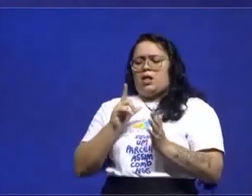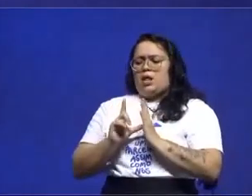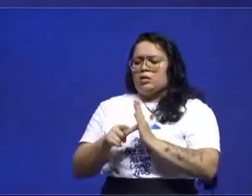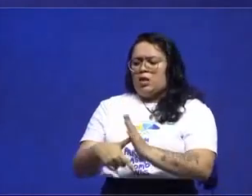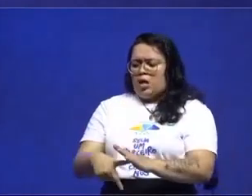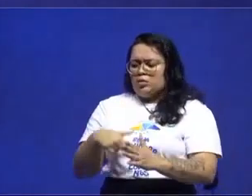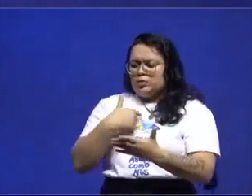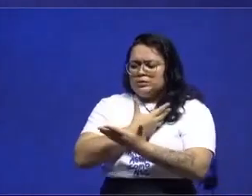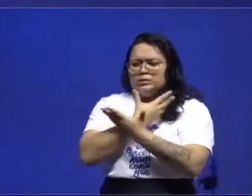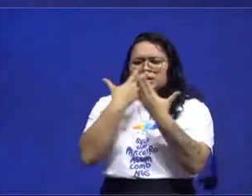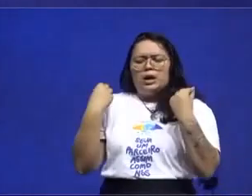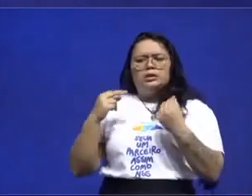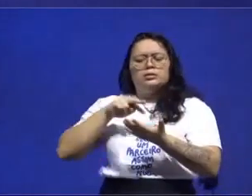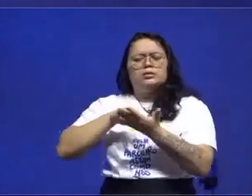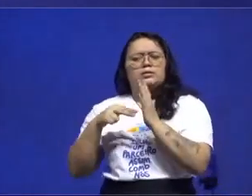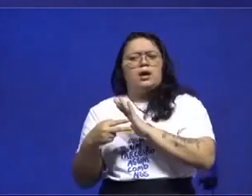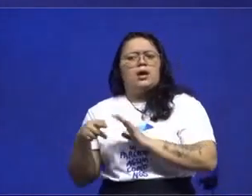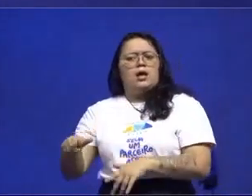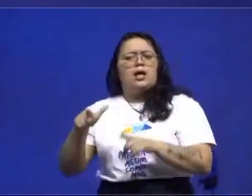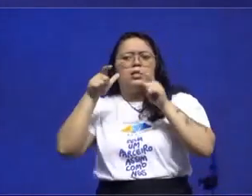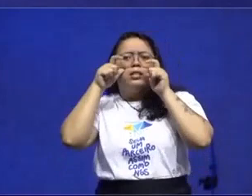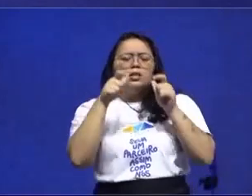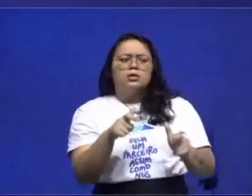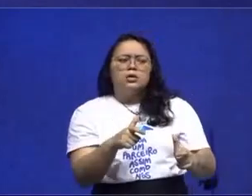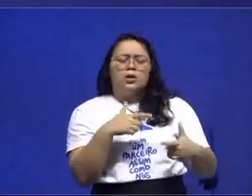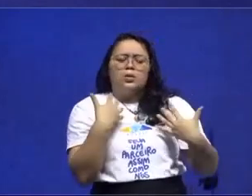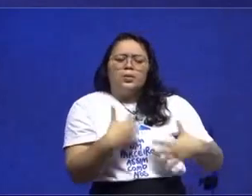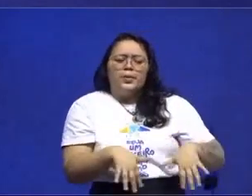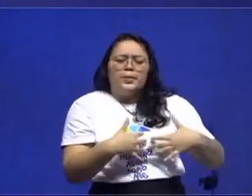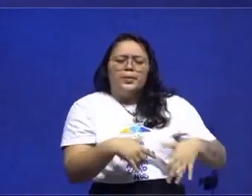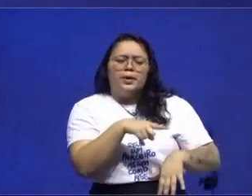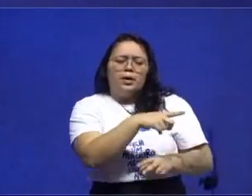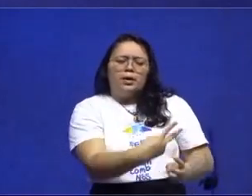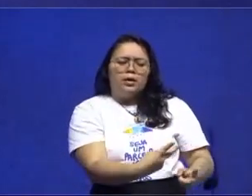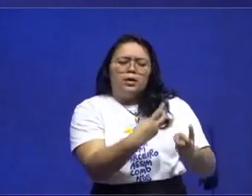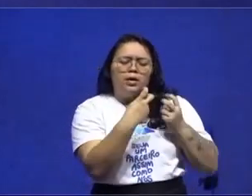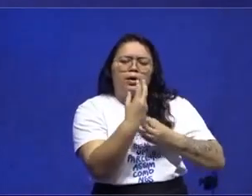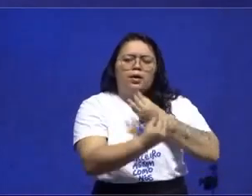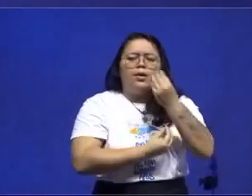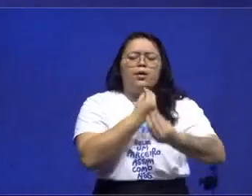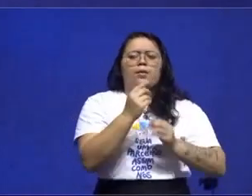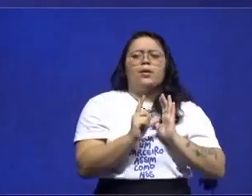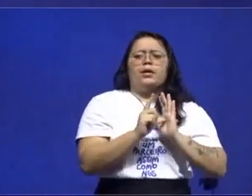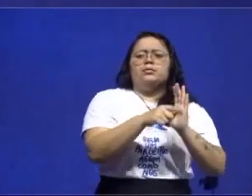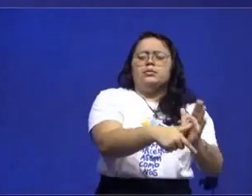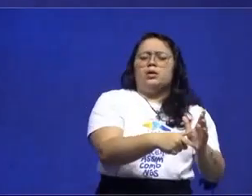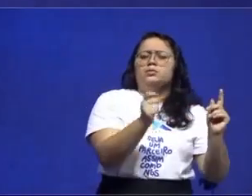draws more attention to the possibility of Earth even than the delays this is a